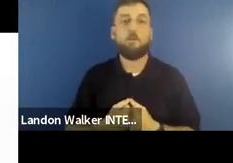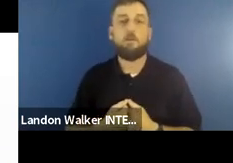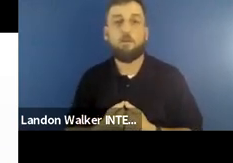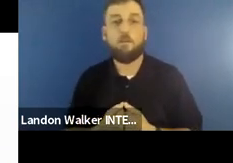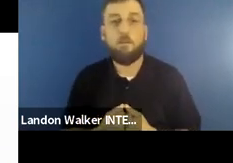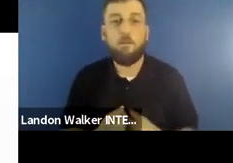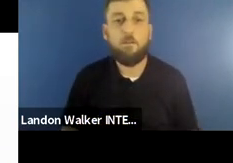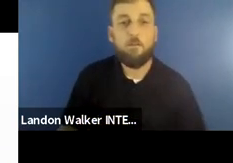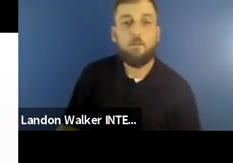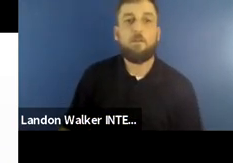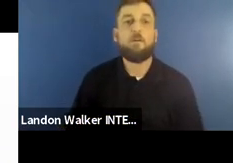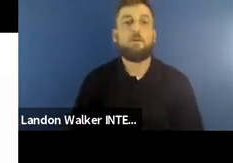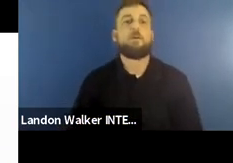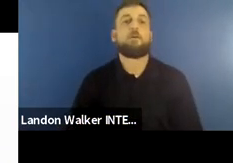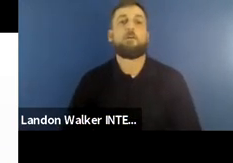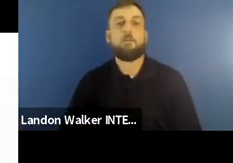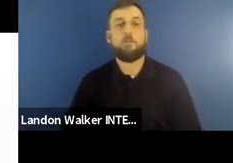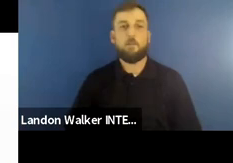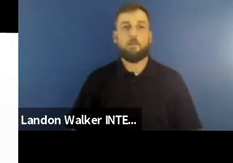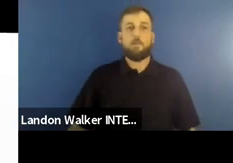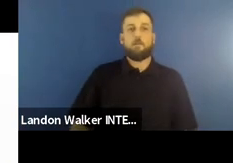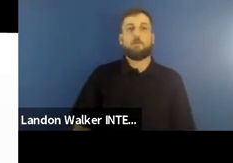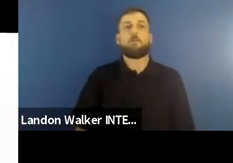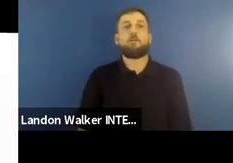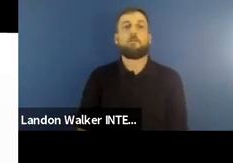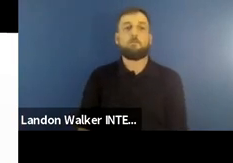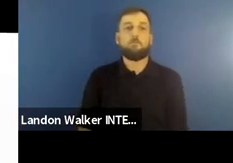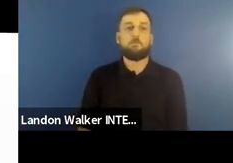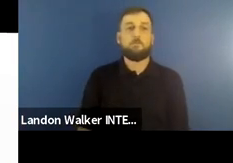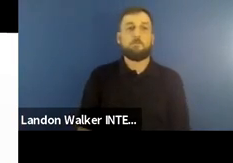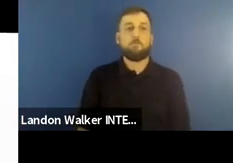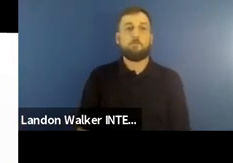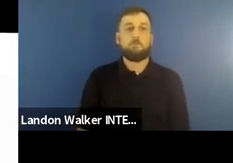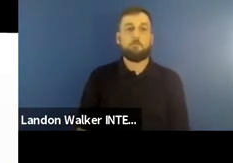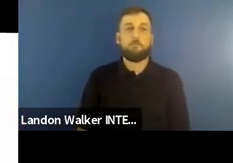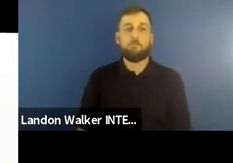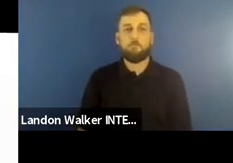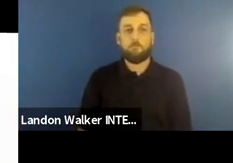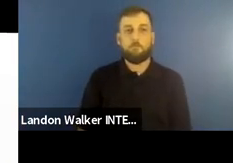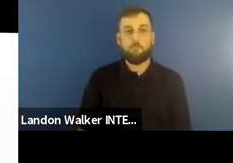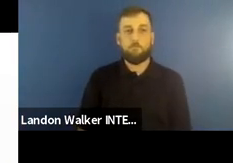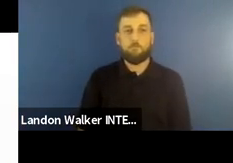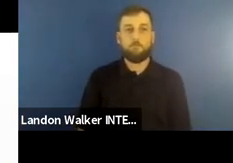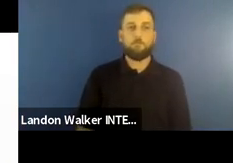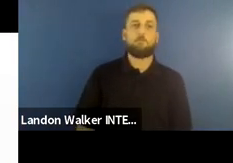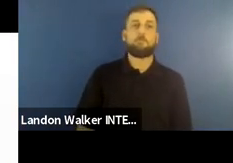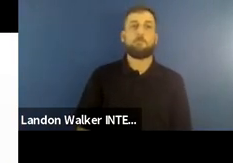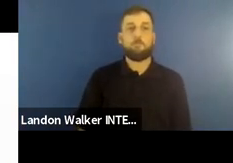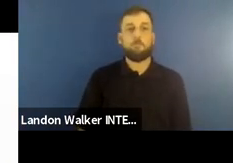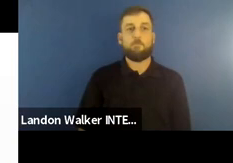me click through and click again.